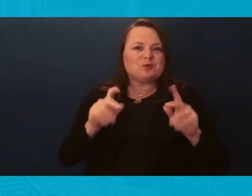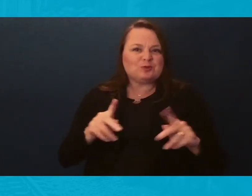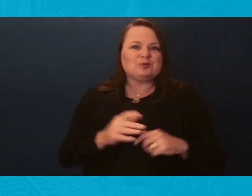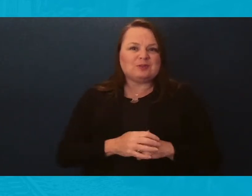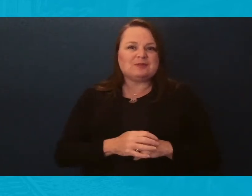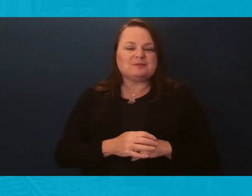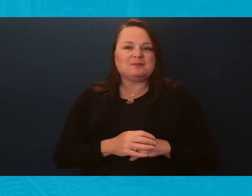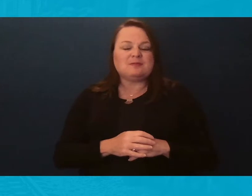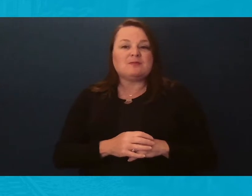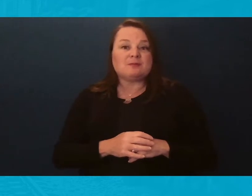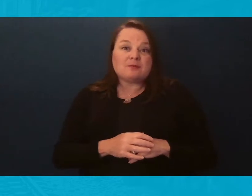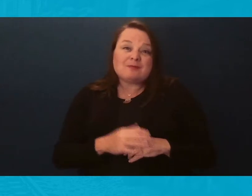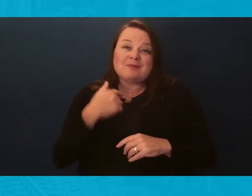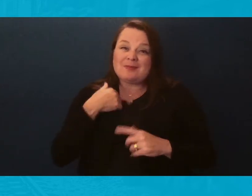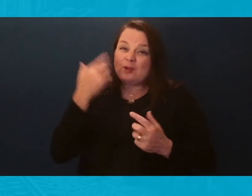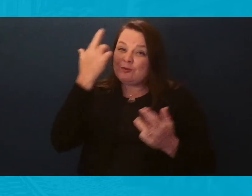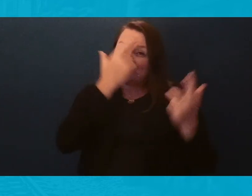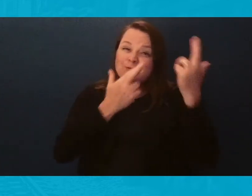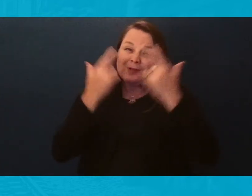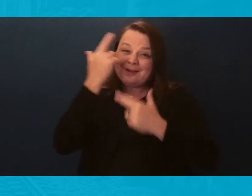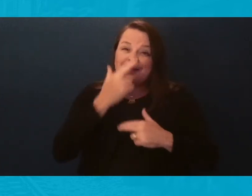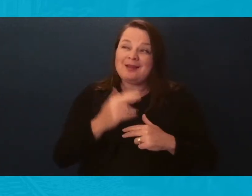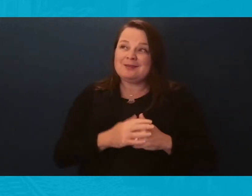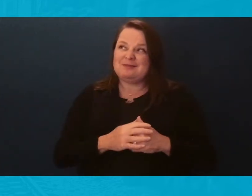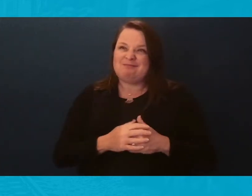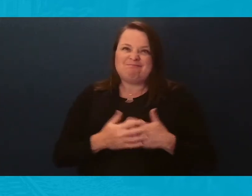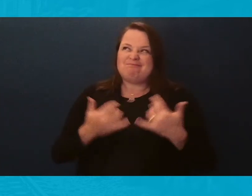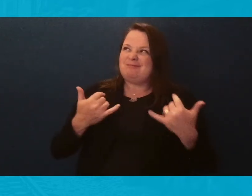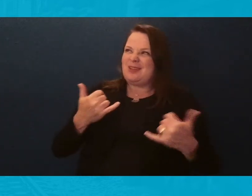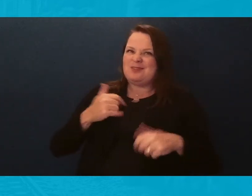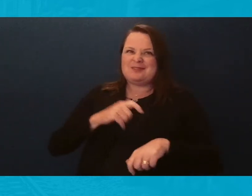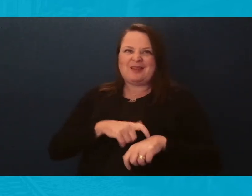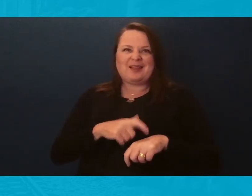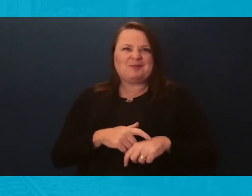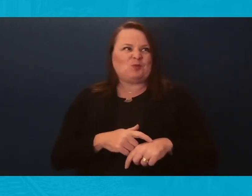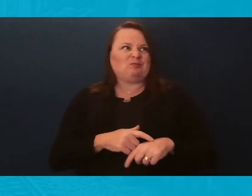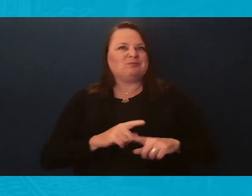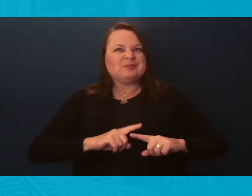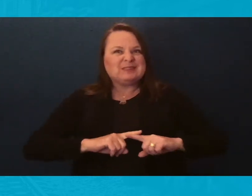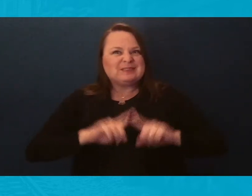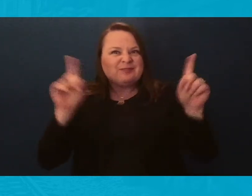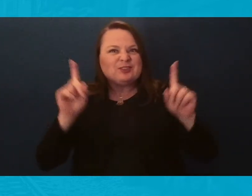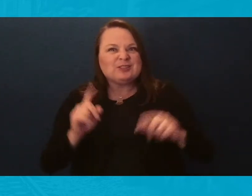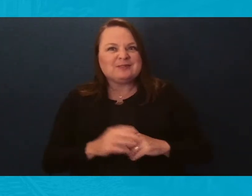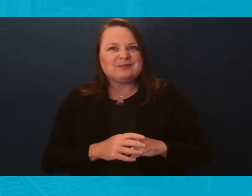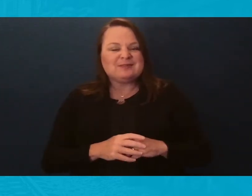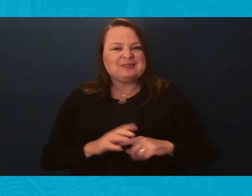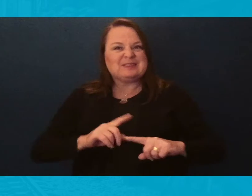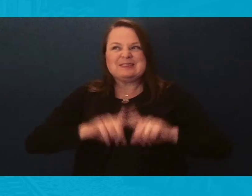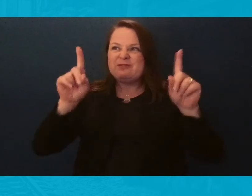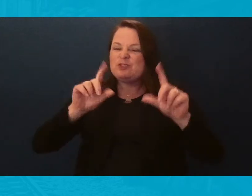And yet I realize, as all of you, this is a different time and a different challenge